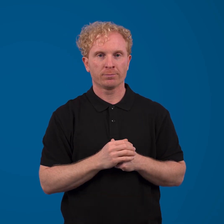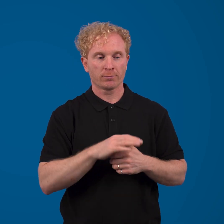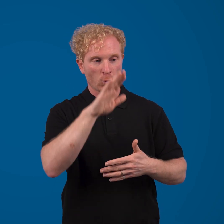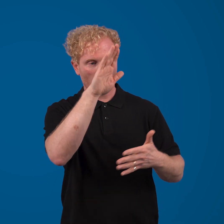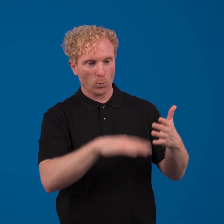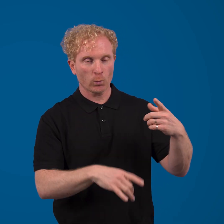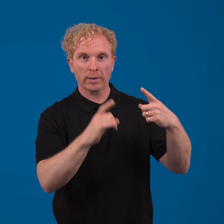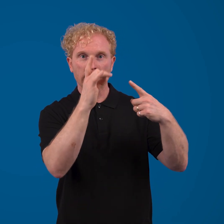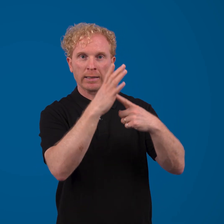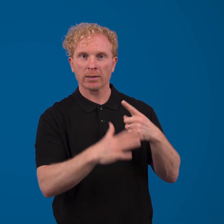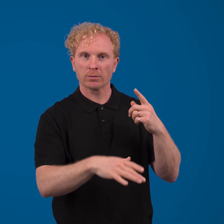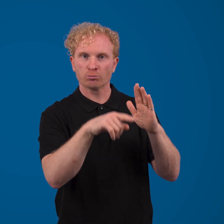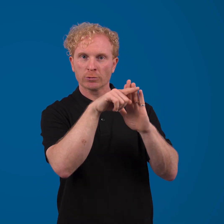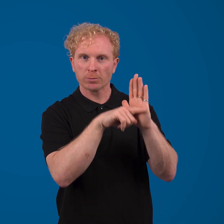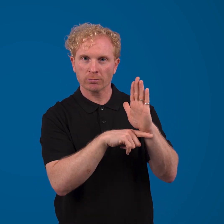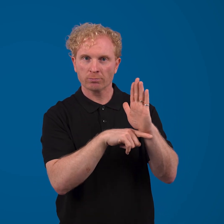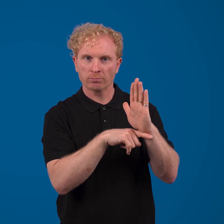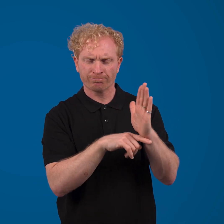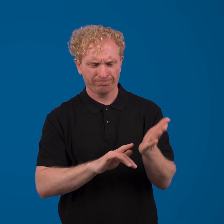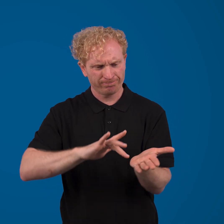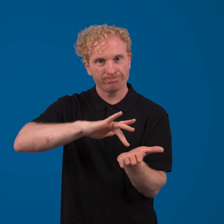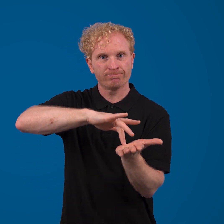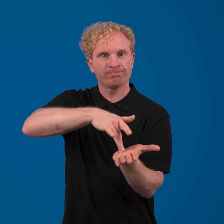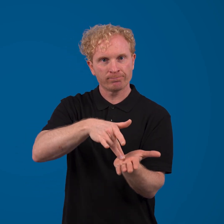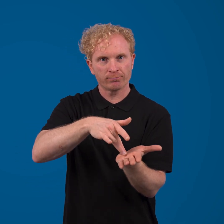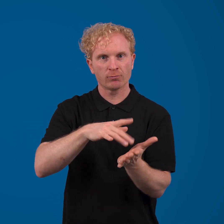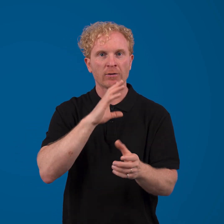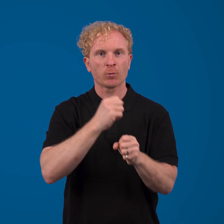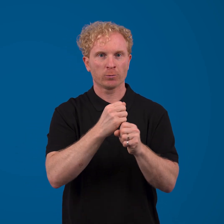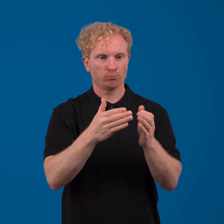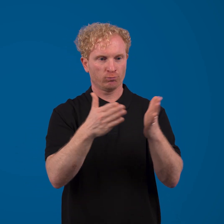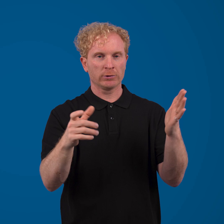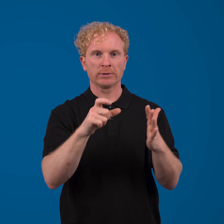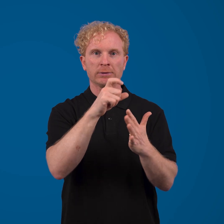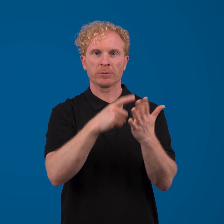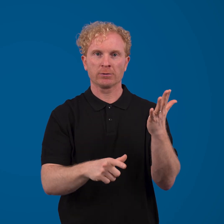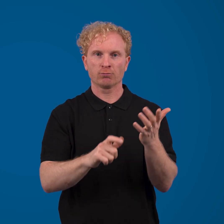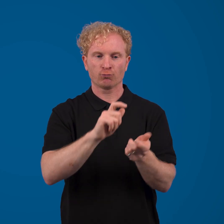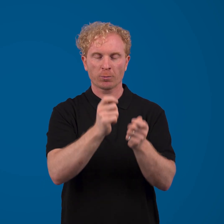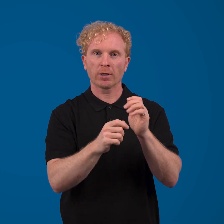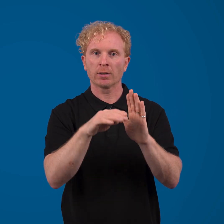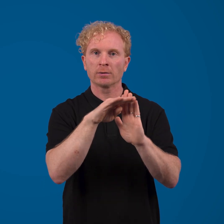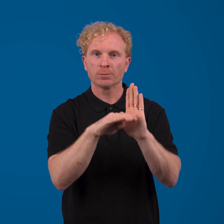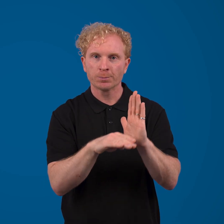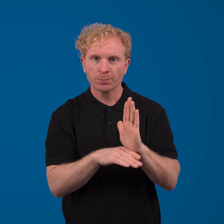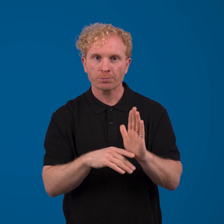These key principles are at the heart of the Government’s broader disability reform agenda